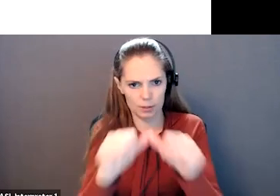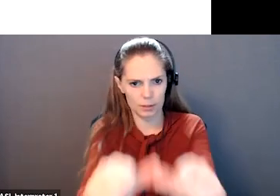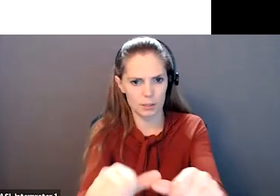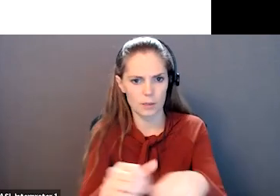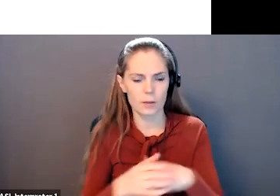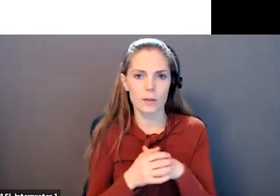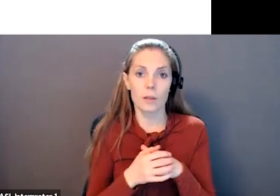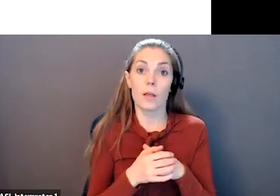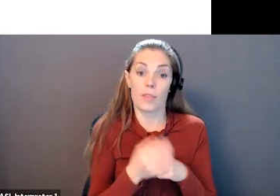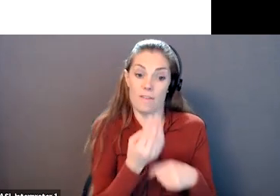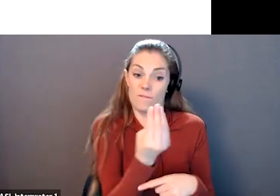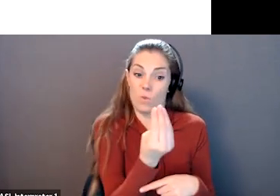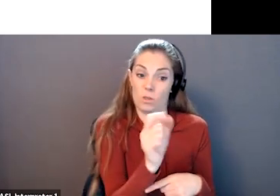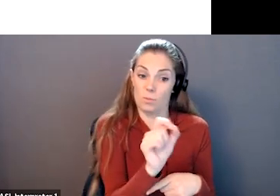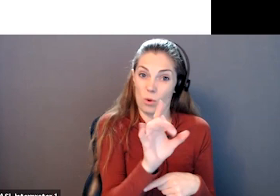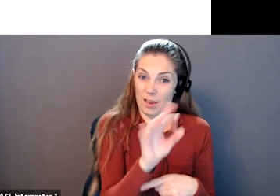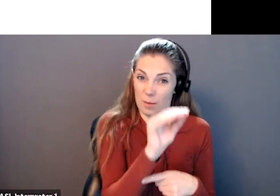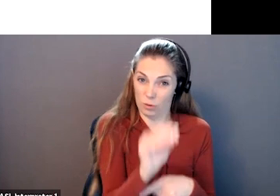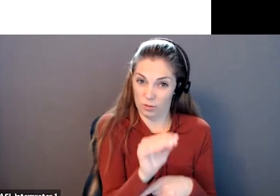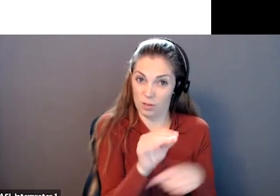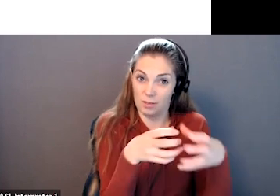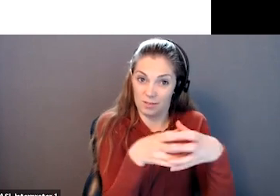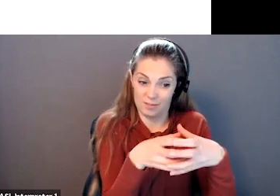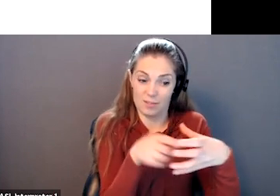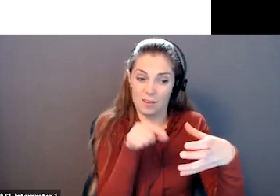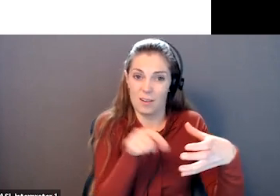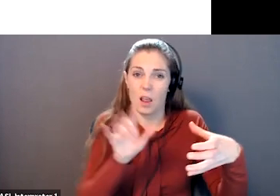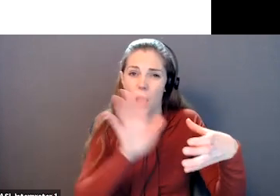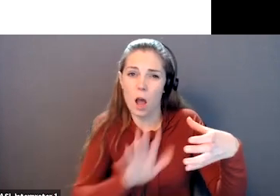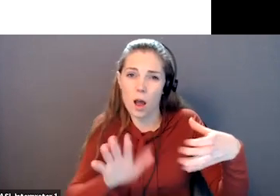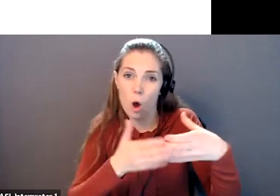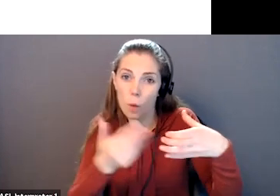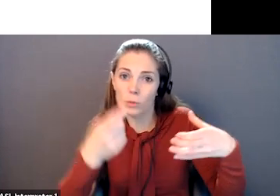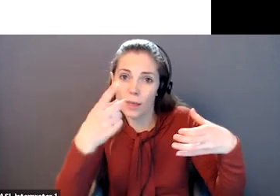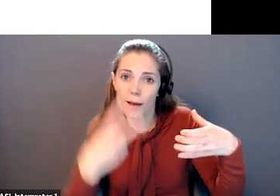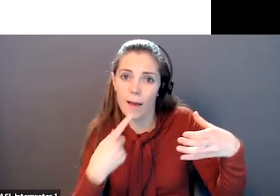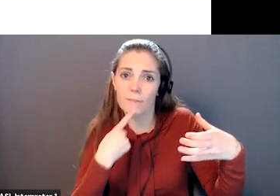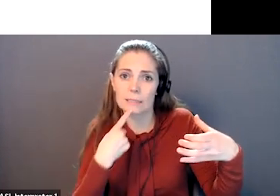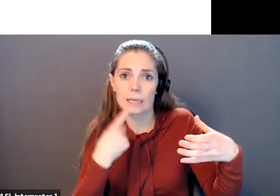were lasting at least a year or longer. Over 20% indicated that their symptoms sometimes